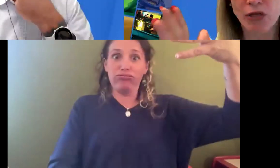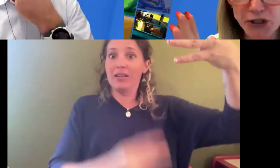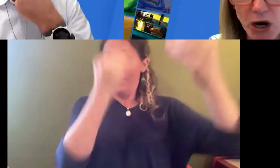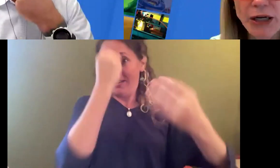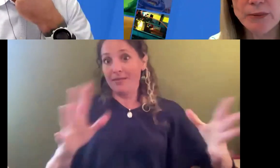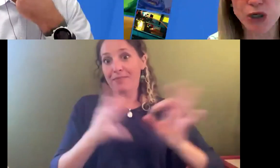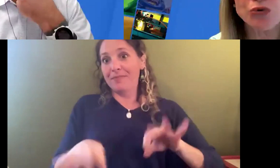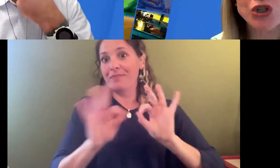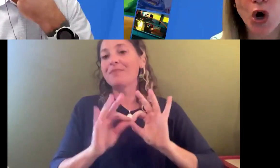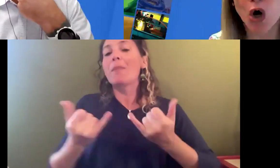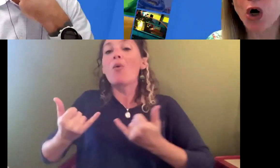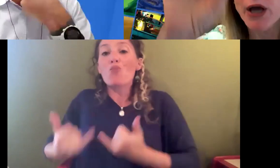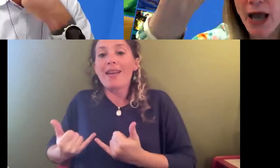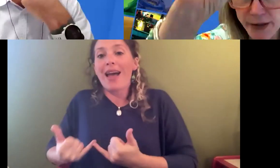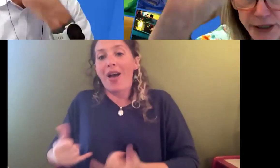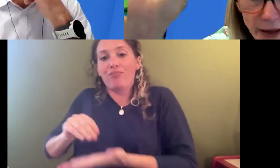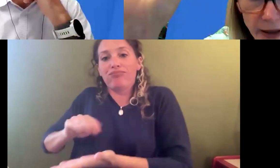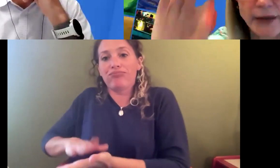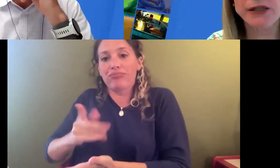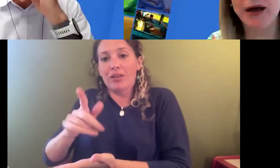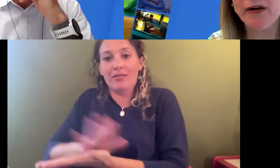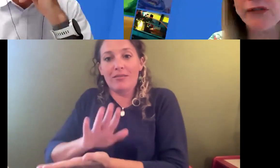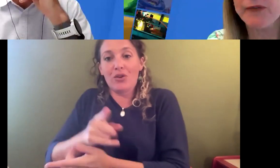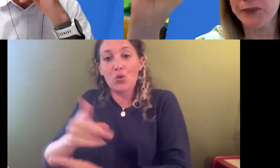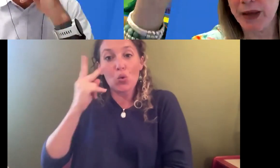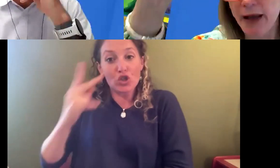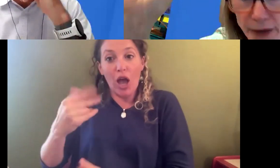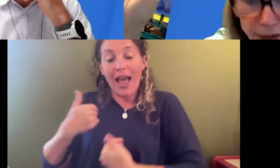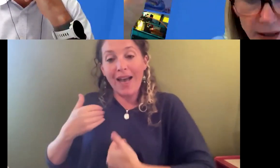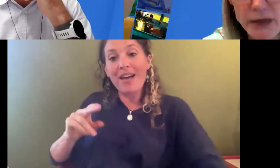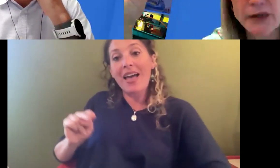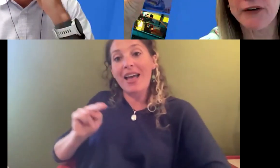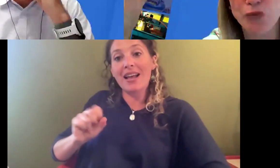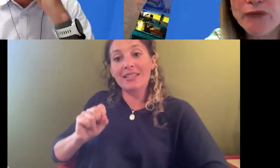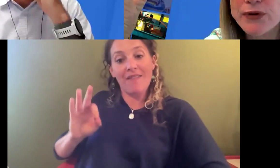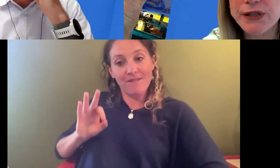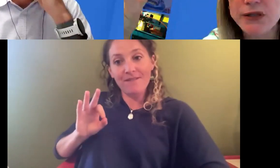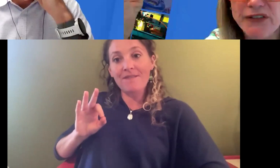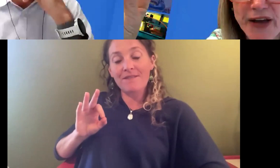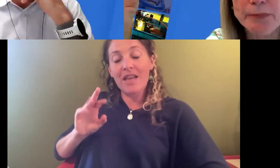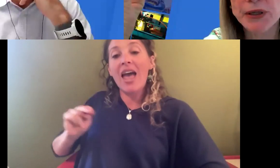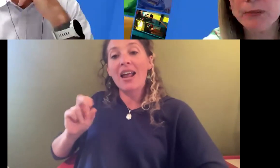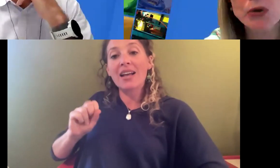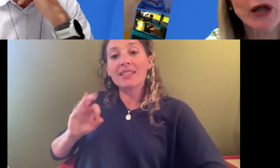the document you saw has NSF references if applicable,